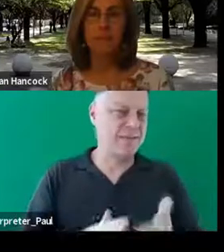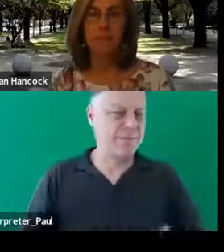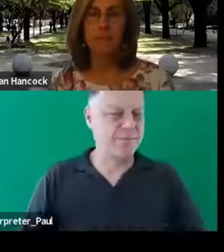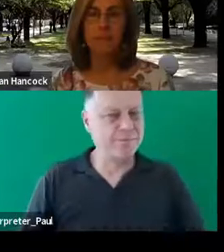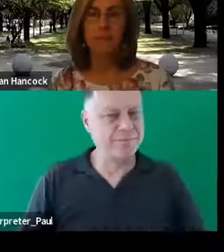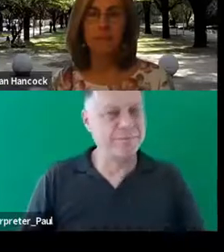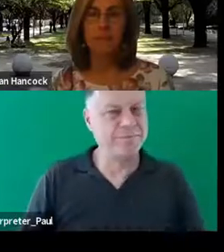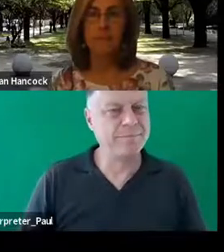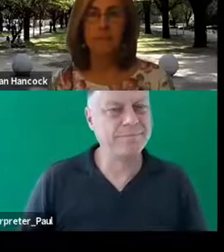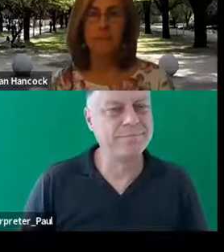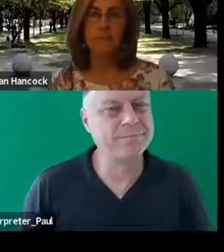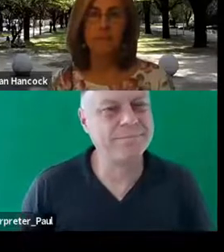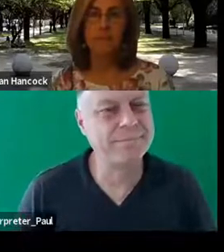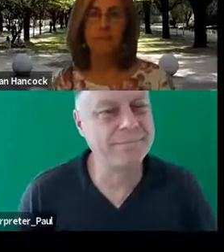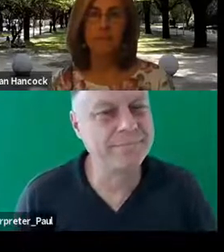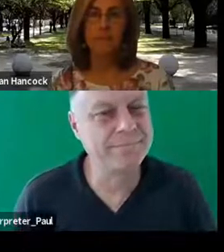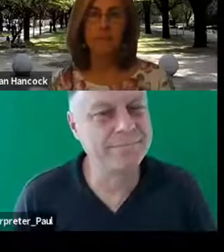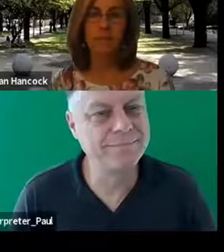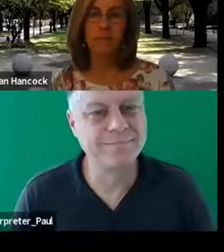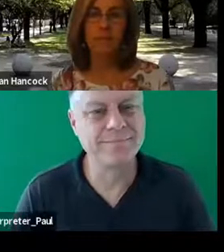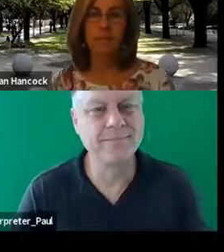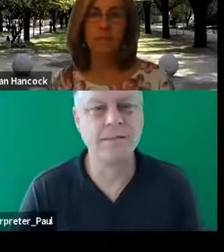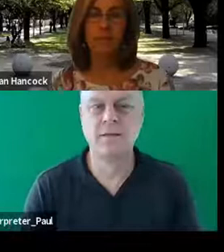I mean, it's always a challenge and I think it’s always really important to have a